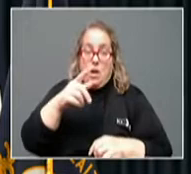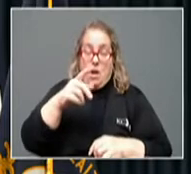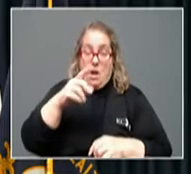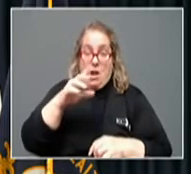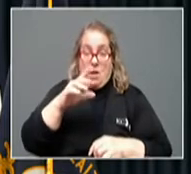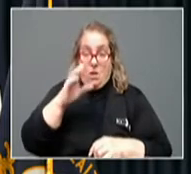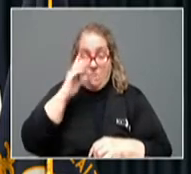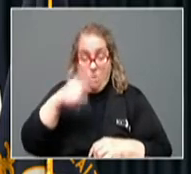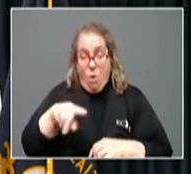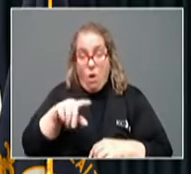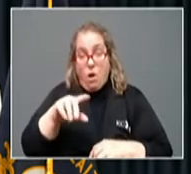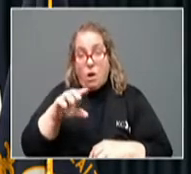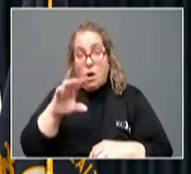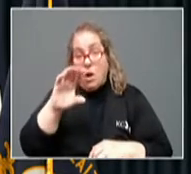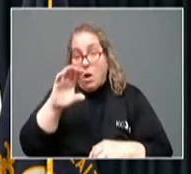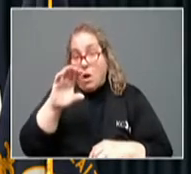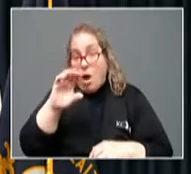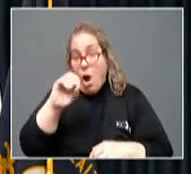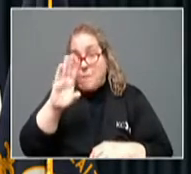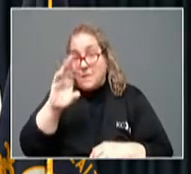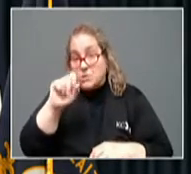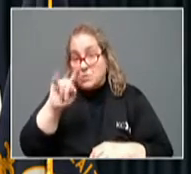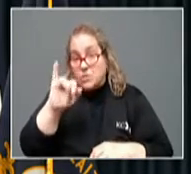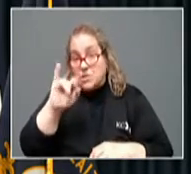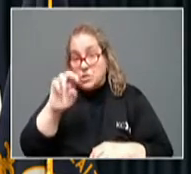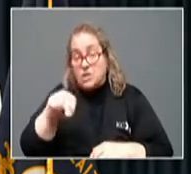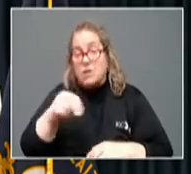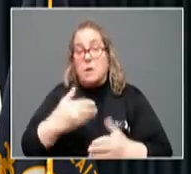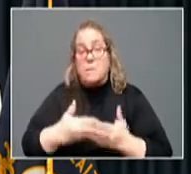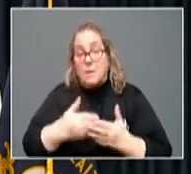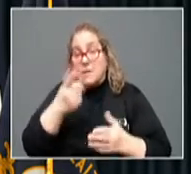they've had out for awhile but was revised in january, They strongly